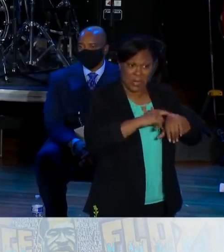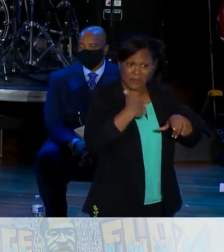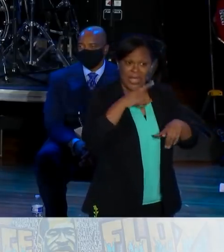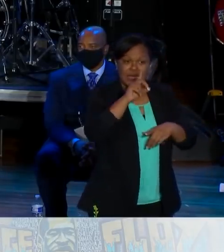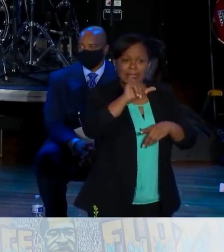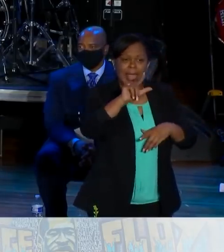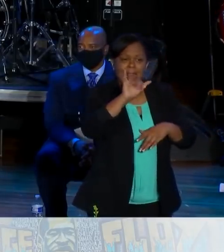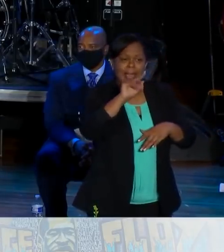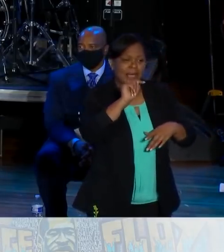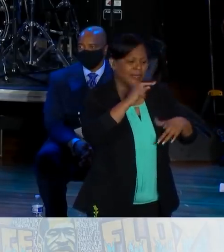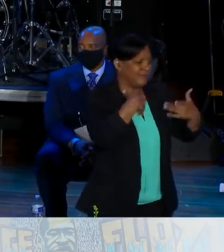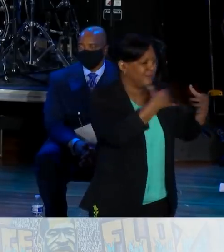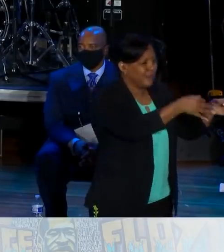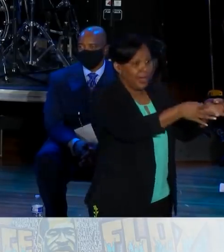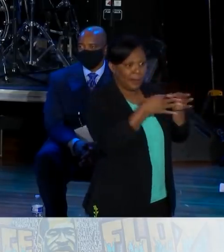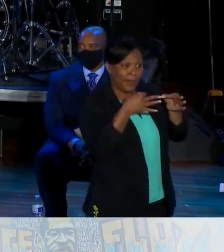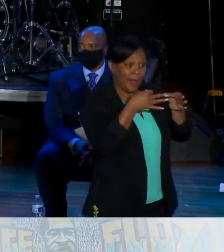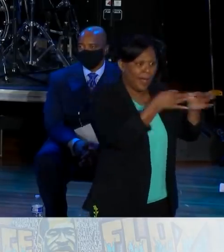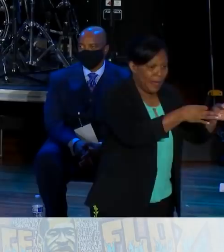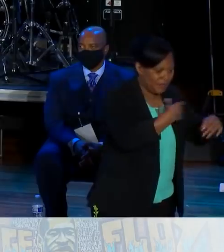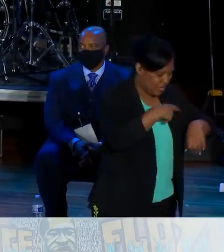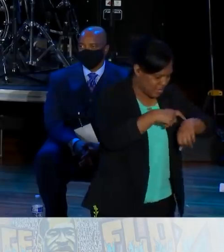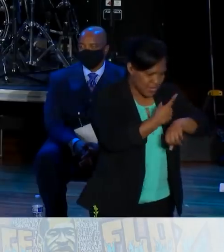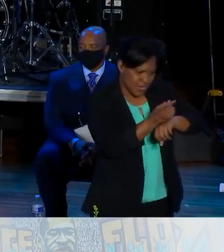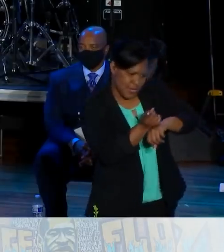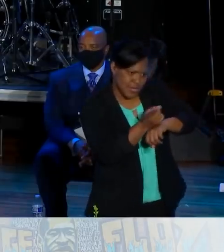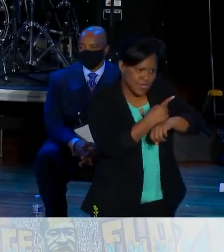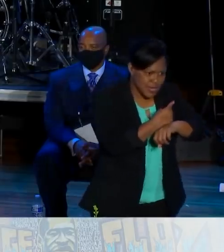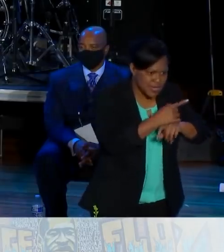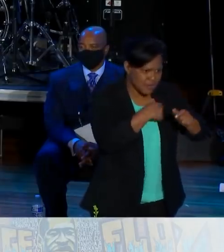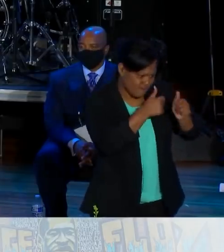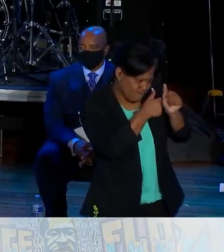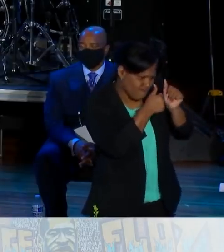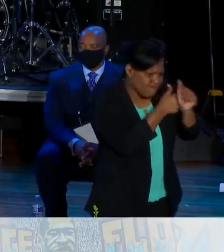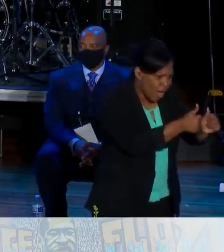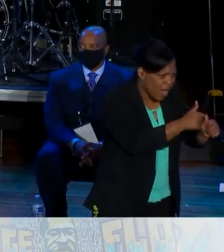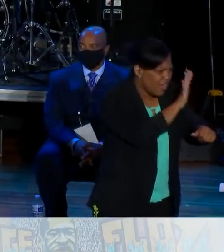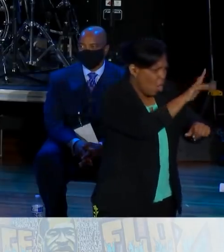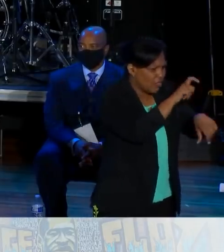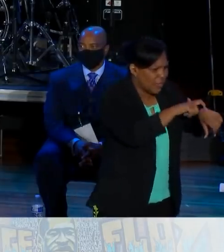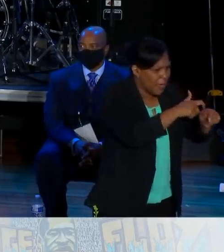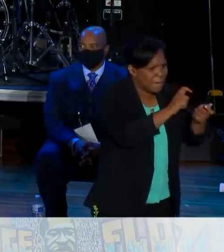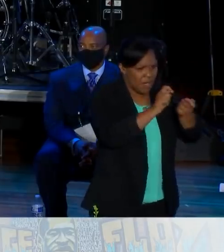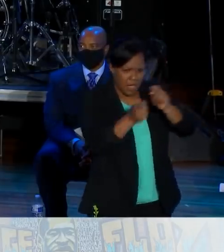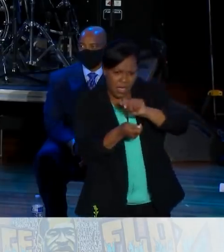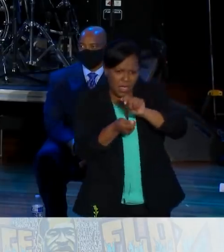ONCE A YEAR TIME GOES FORWARD AND IF YOU DON'T COUNT THIS MOVE, YOU'LL BE AN HOUR LATE